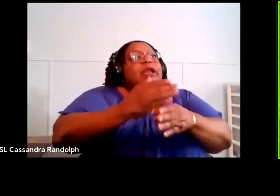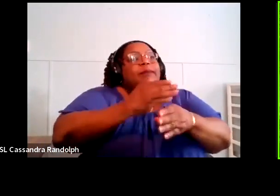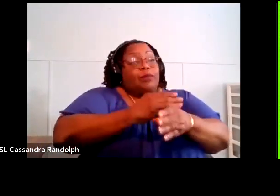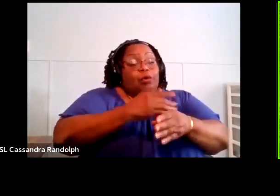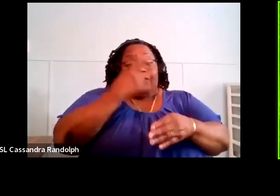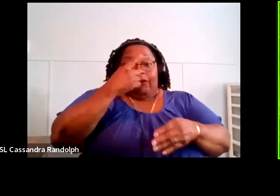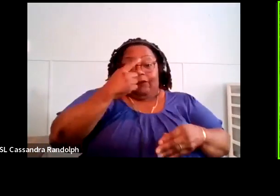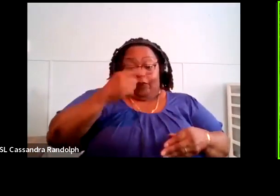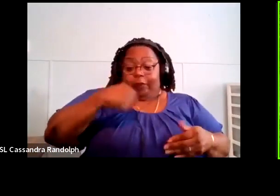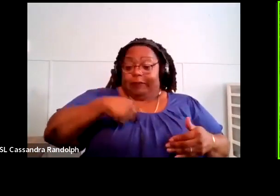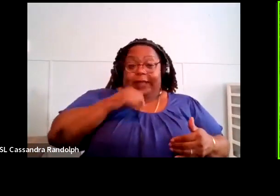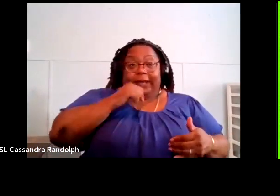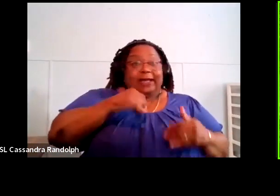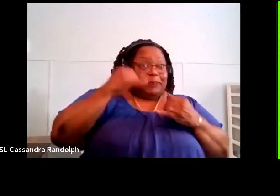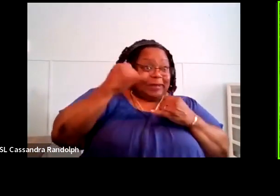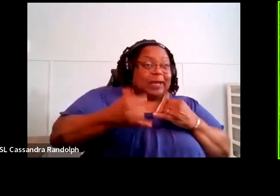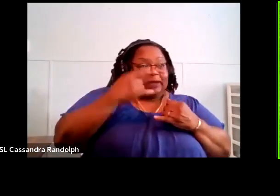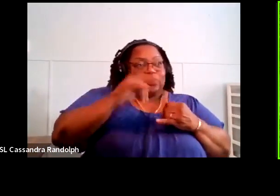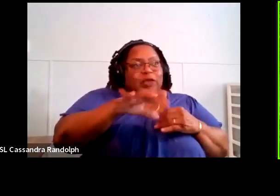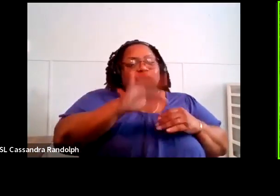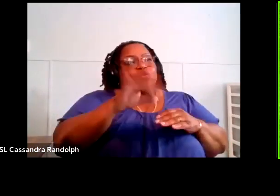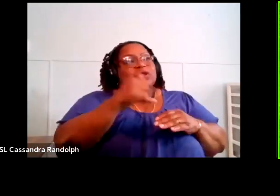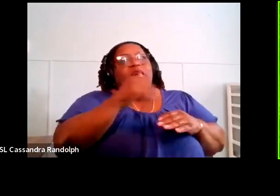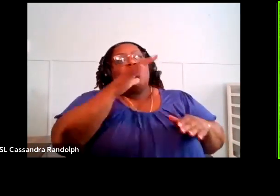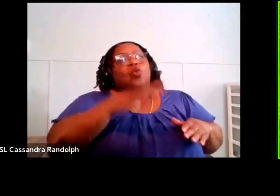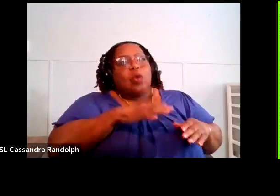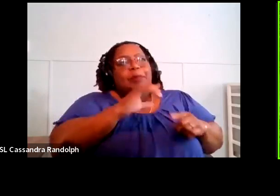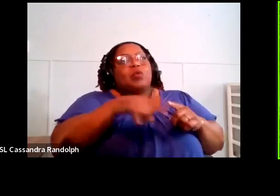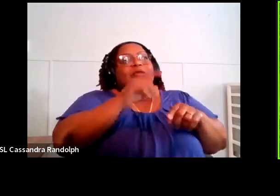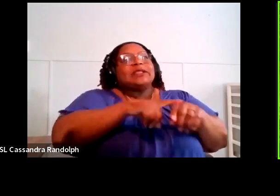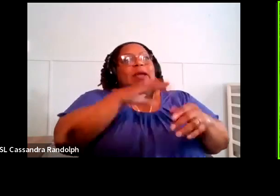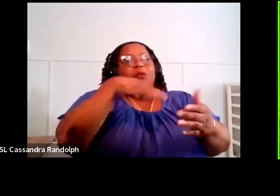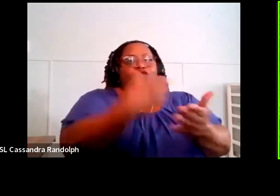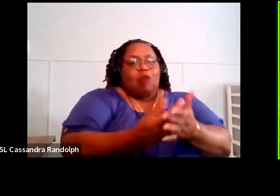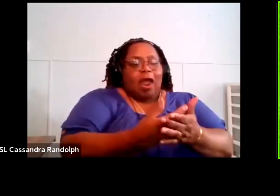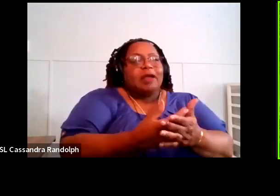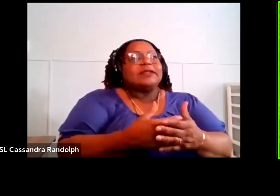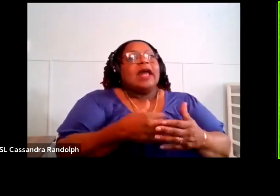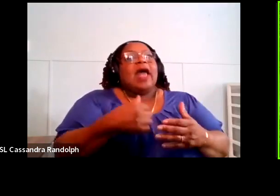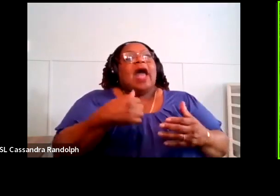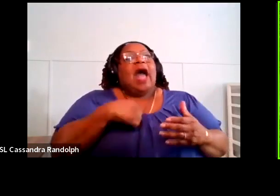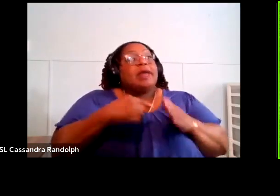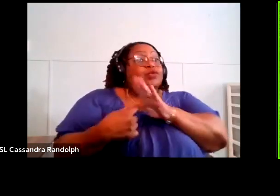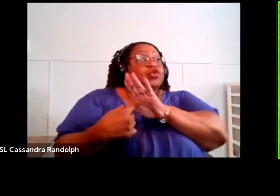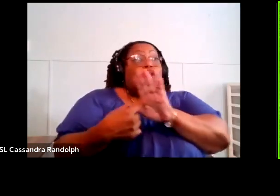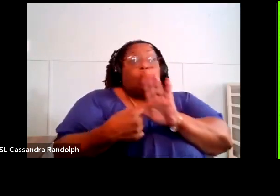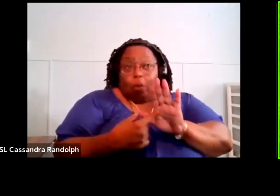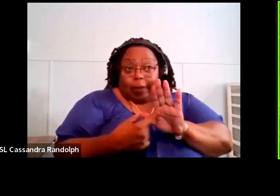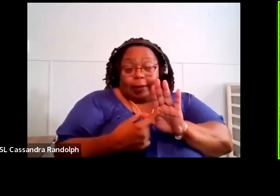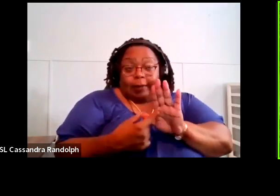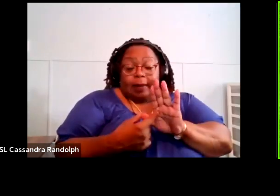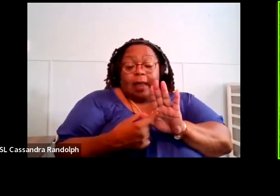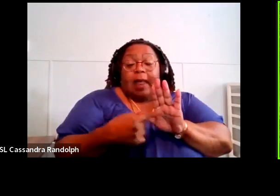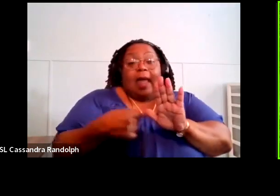working, what we can do to improve our Caucus based on what we can do to improve our operations. What you've seen another leader in